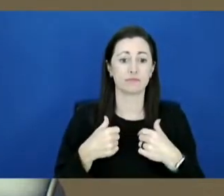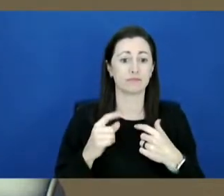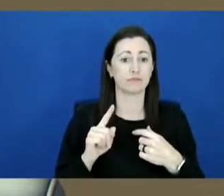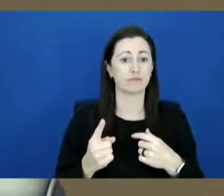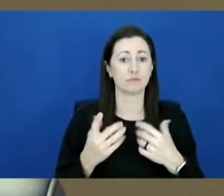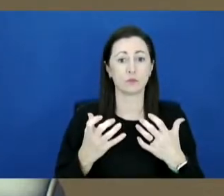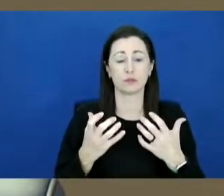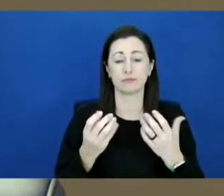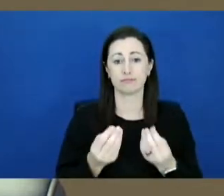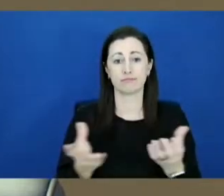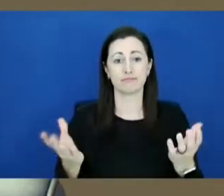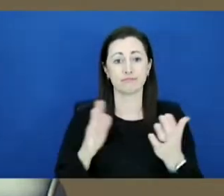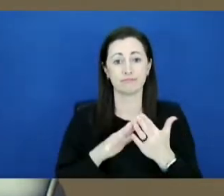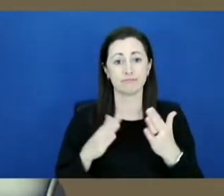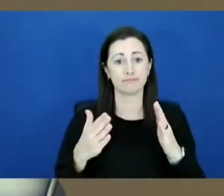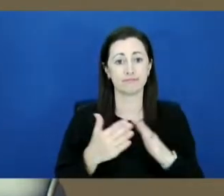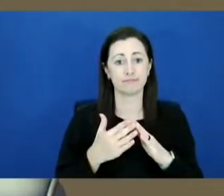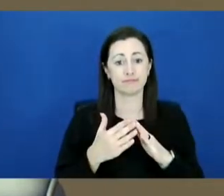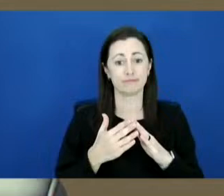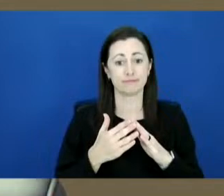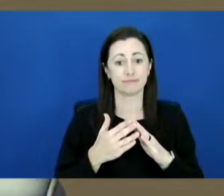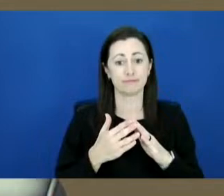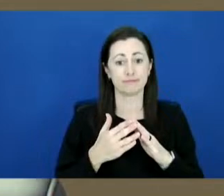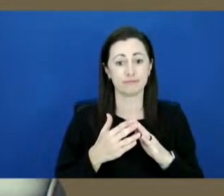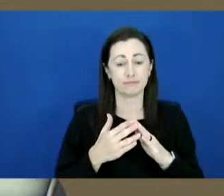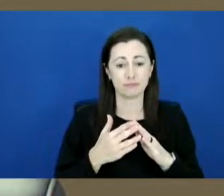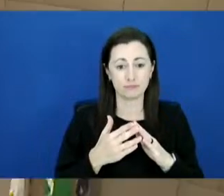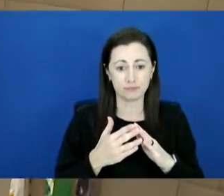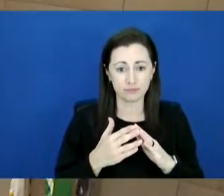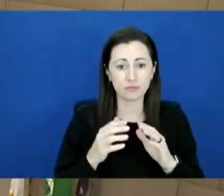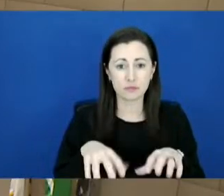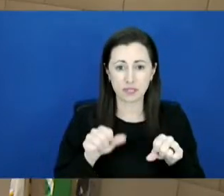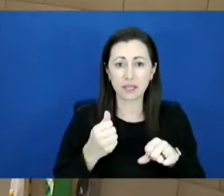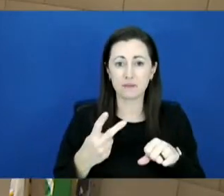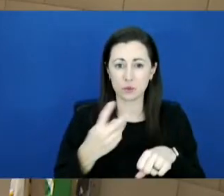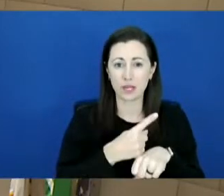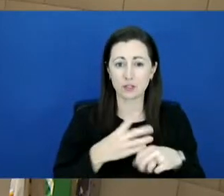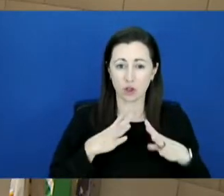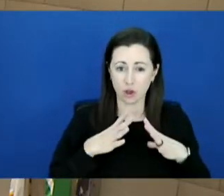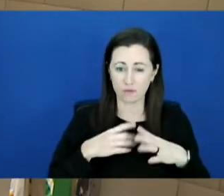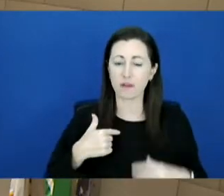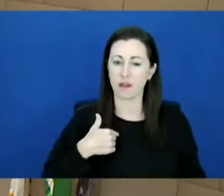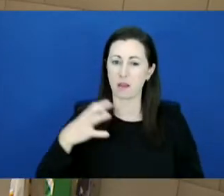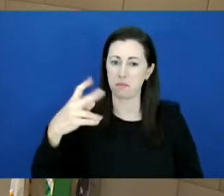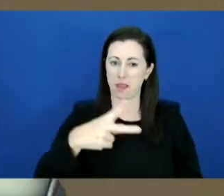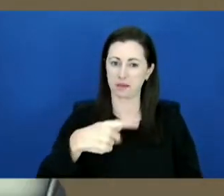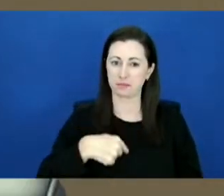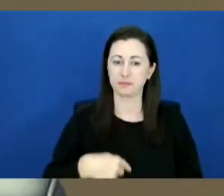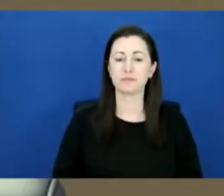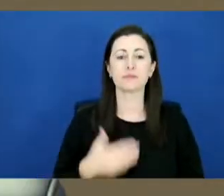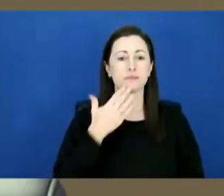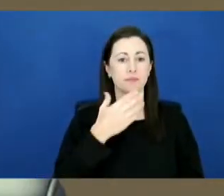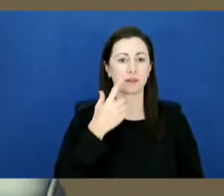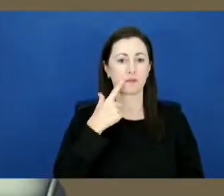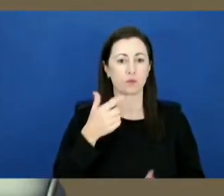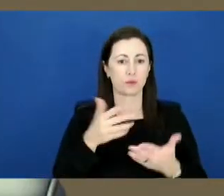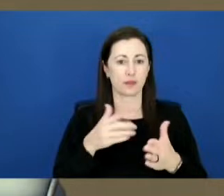WILL BE JOINING US THIS WEEKEND, AND FRIEND, I WANTED TO LET THE